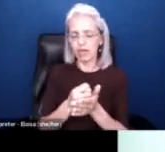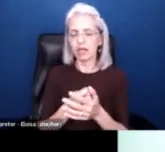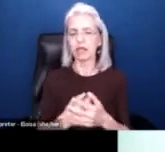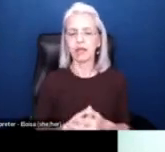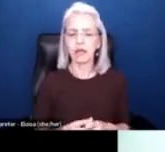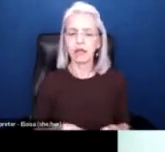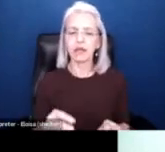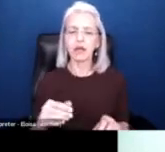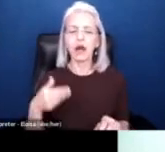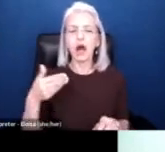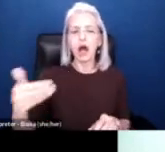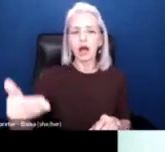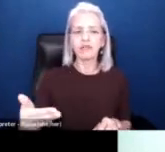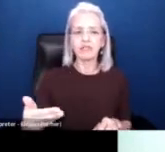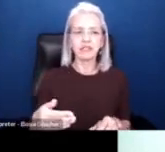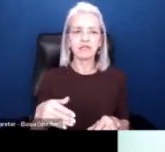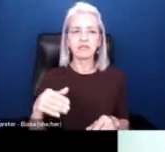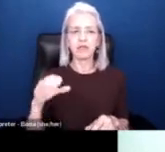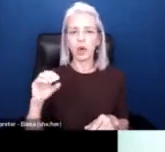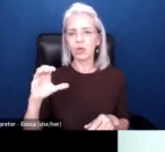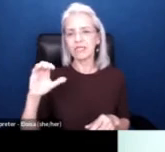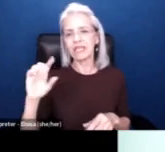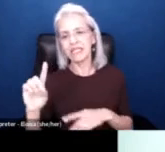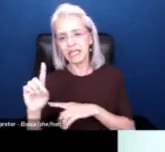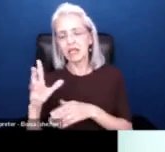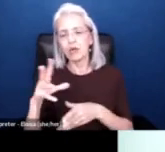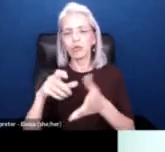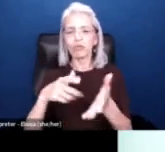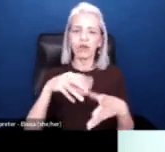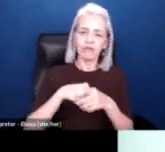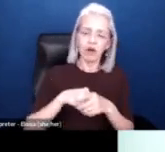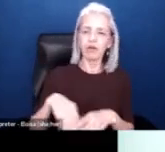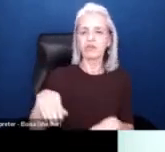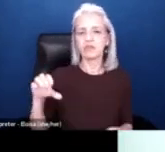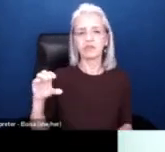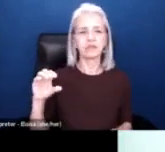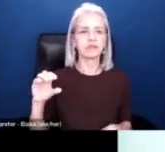often is a good mix of CBT, and kind of exposure response prevention, potentially, if the